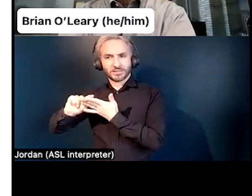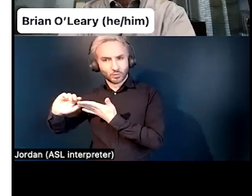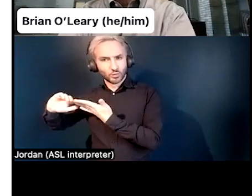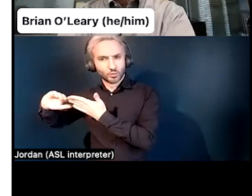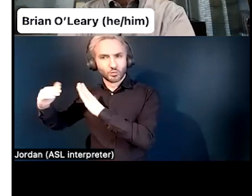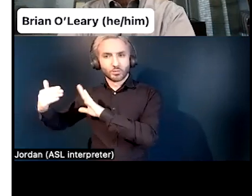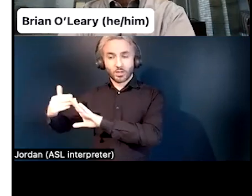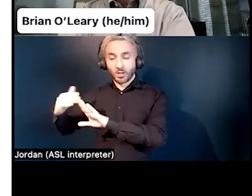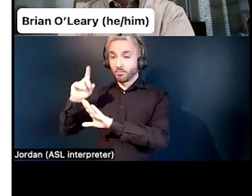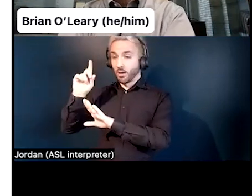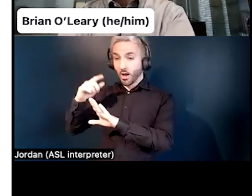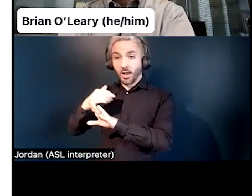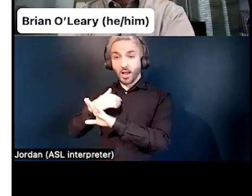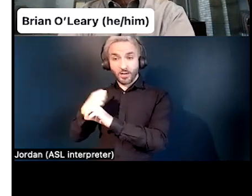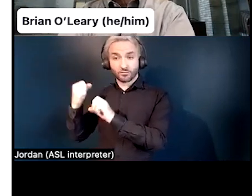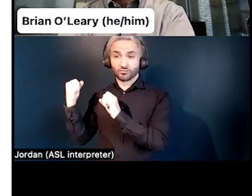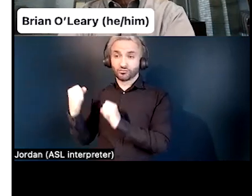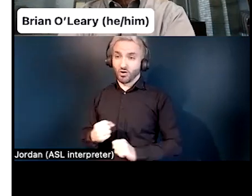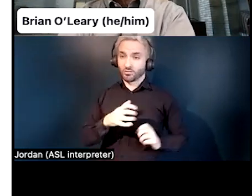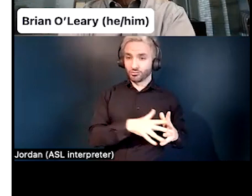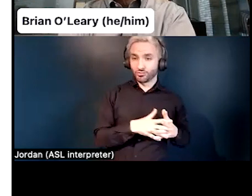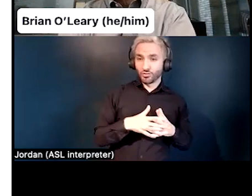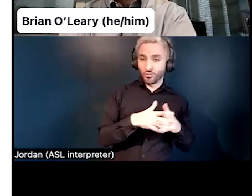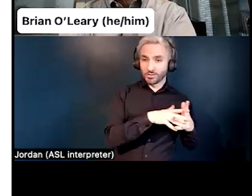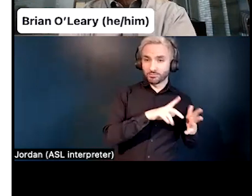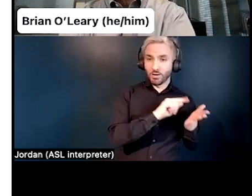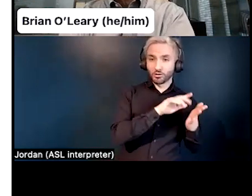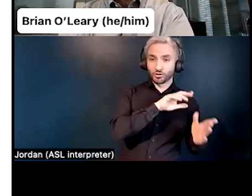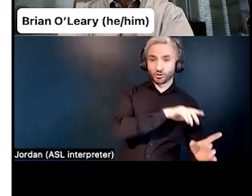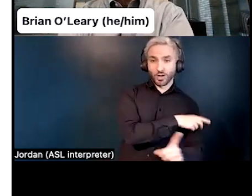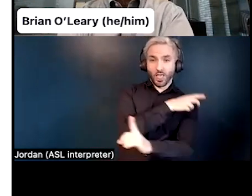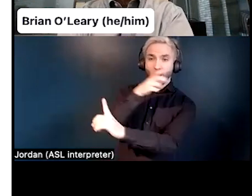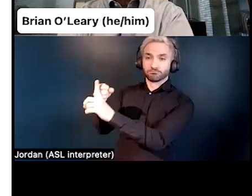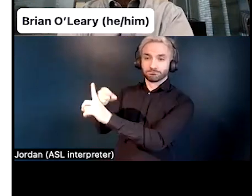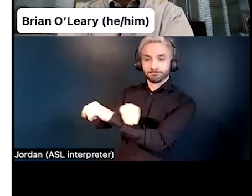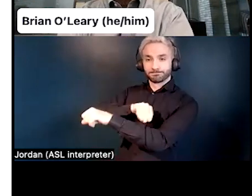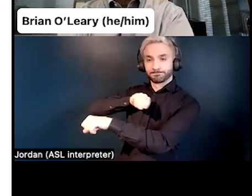influence from at least some U.S. publishers in the Canadian market. And anything that we would